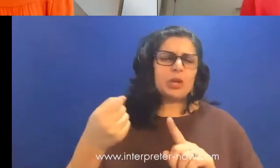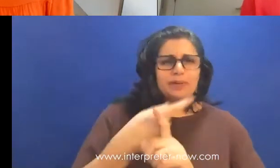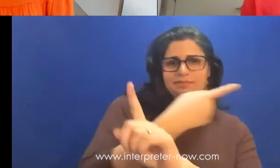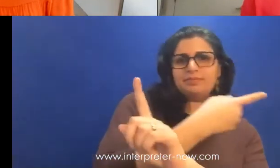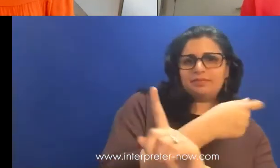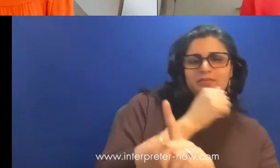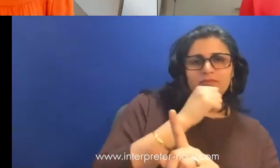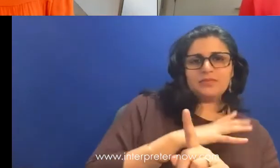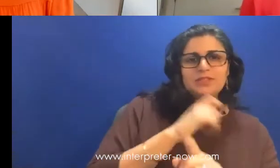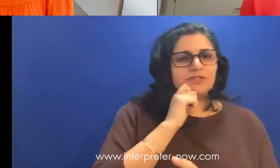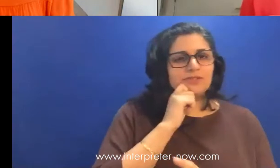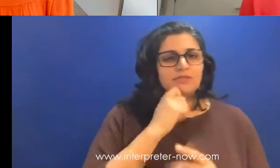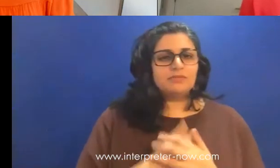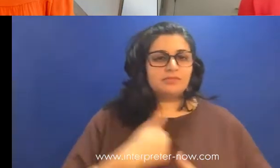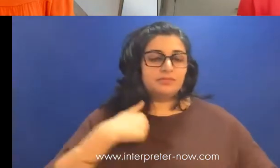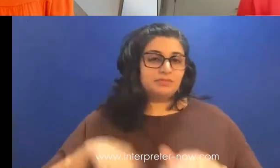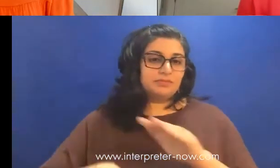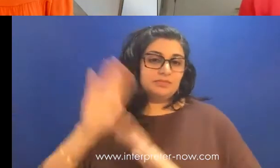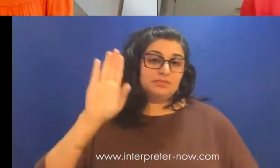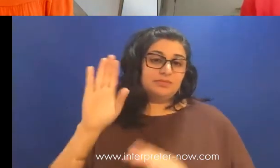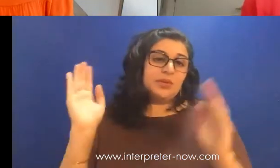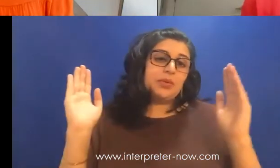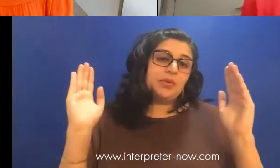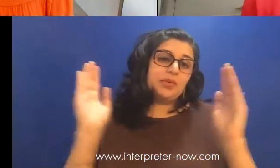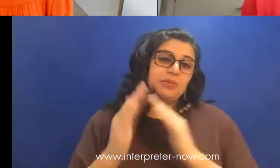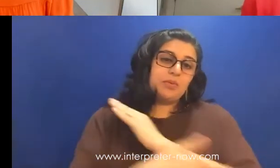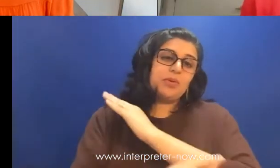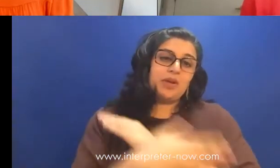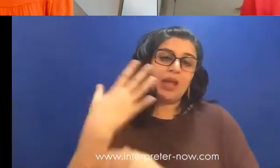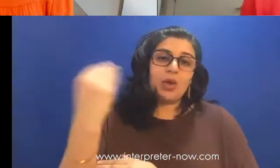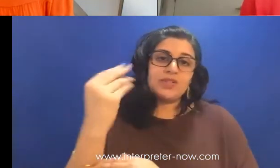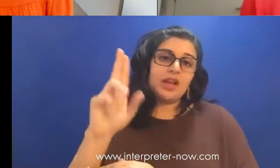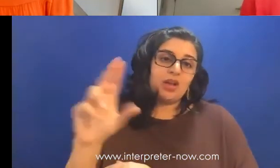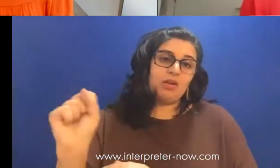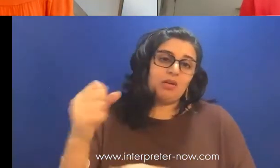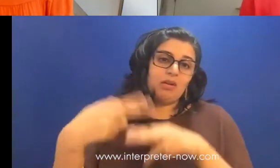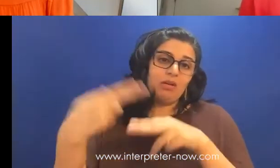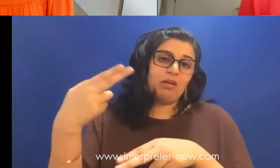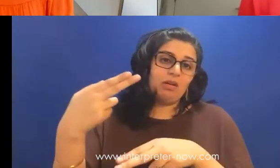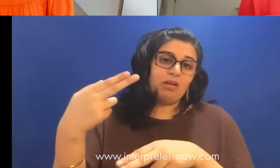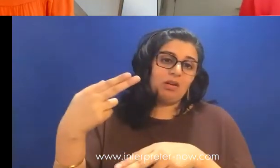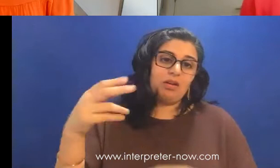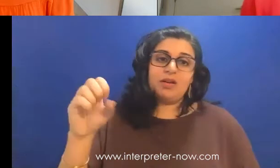worked with is I grew up in a very small country outside the United States called Singapore.